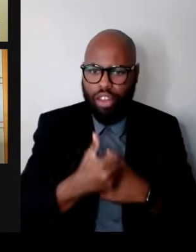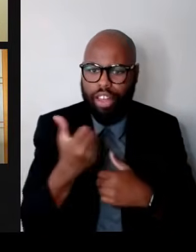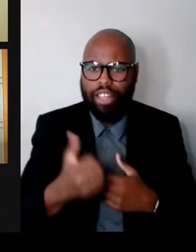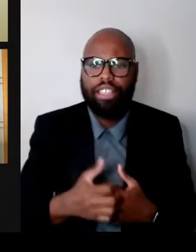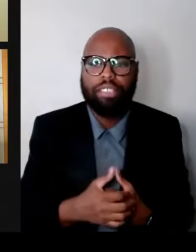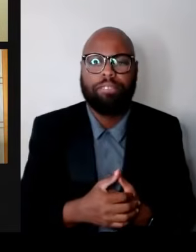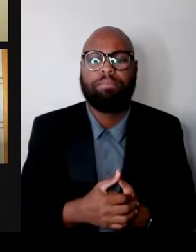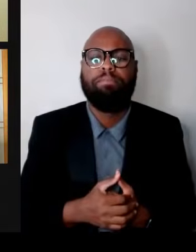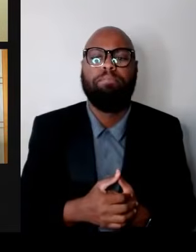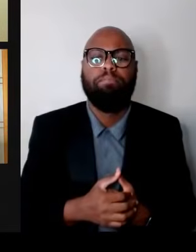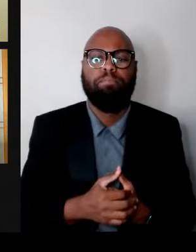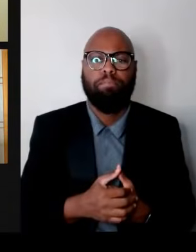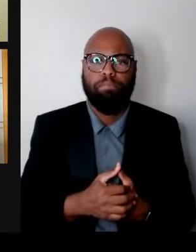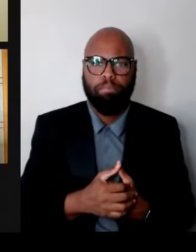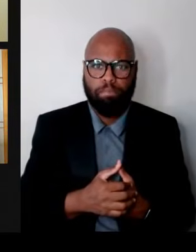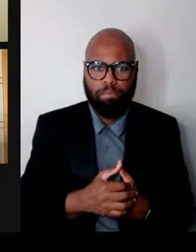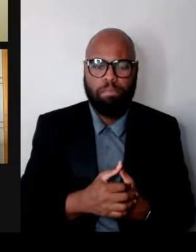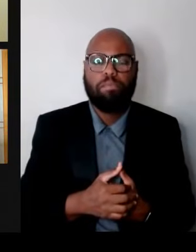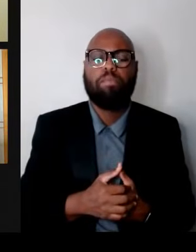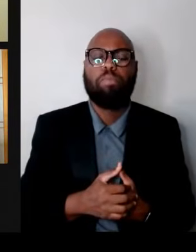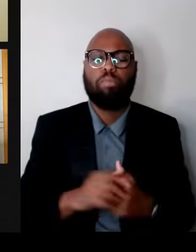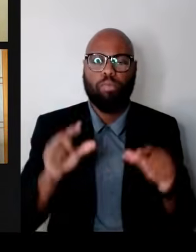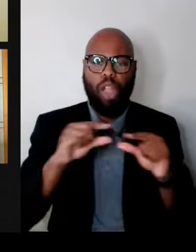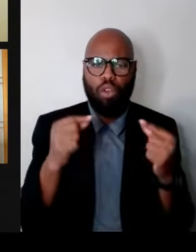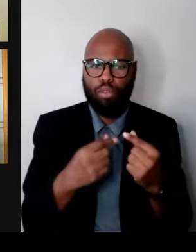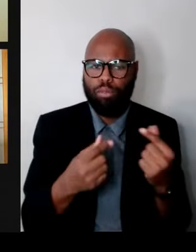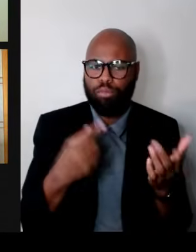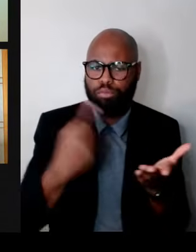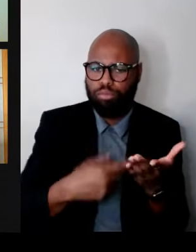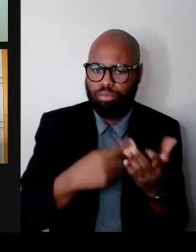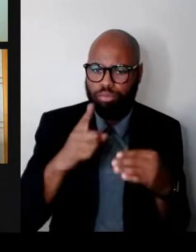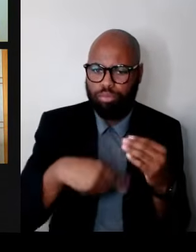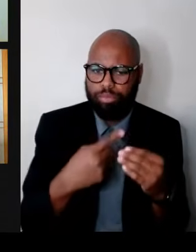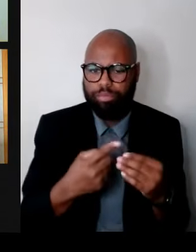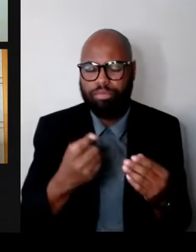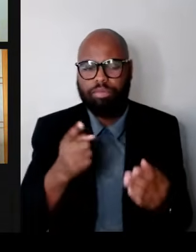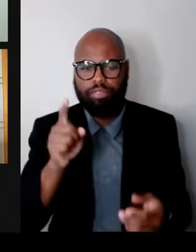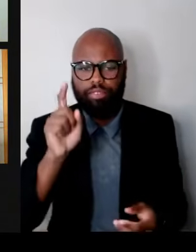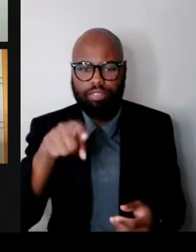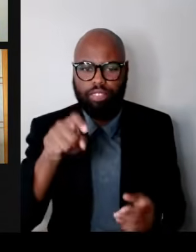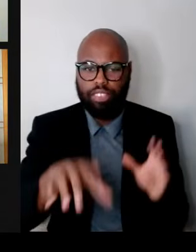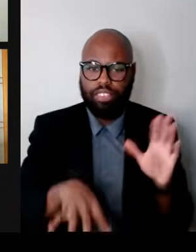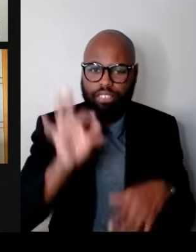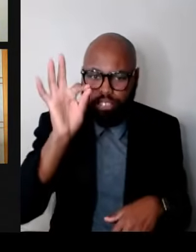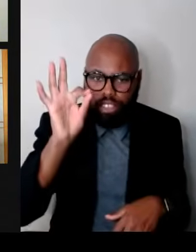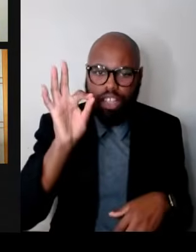and a group has talked about the need to find and build and nurture community.